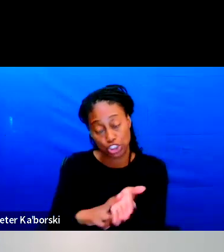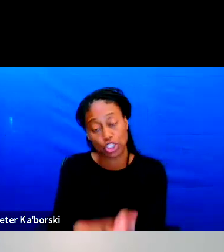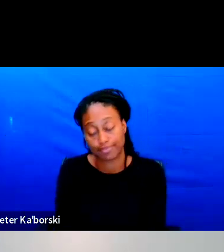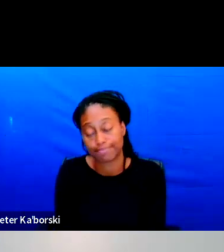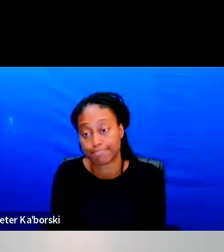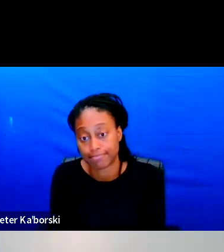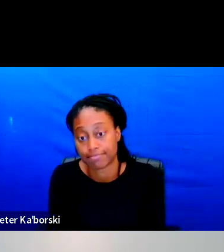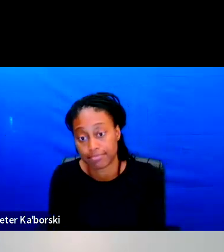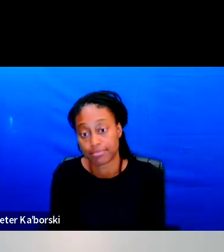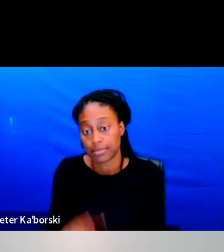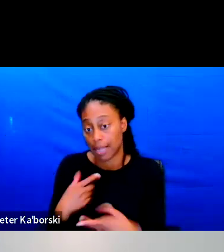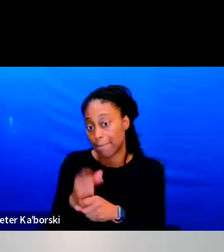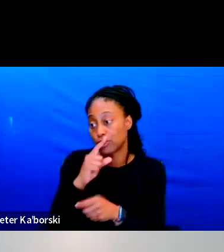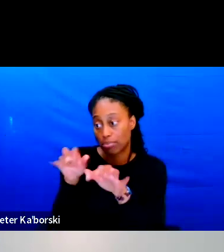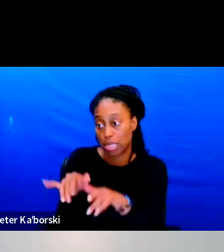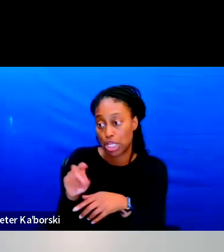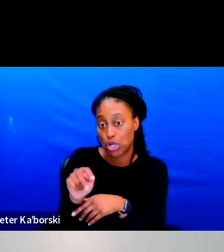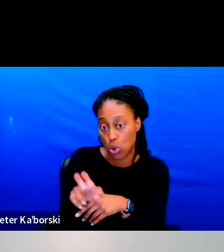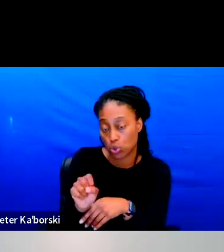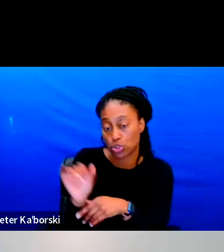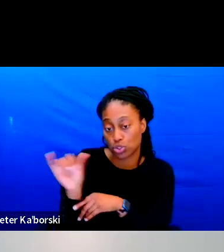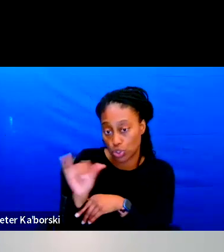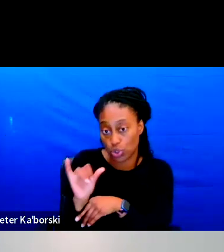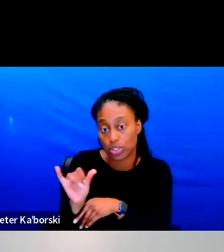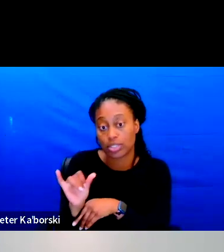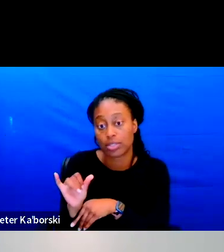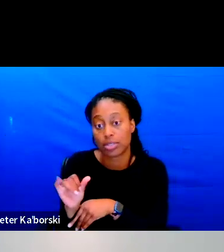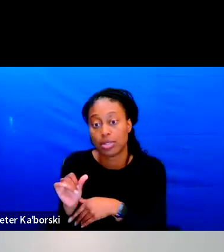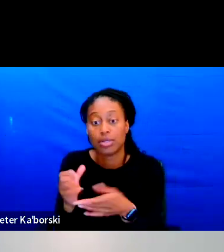Selina Butcher: and I'll make sure to put in notes Selina Butcher: signed or